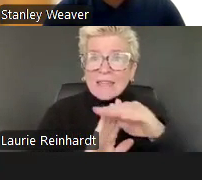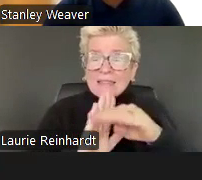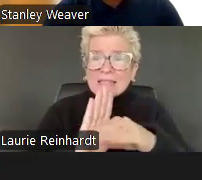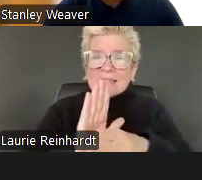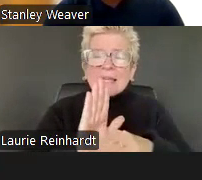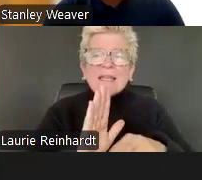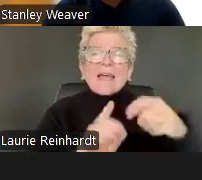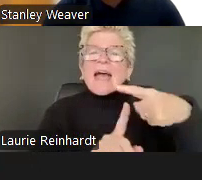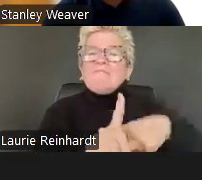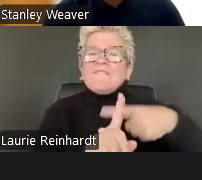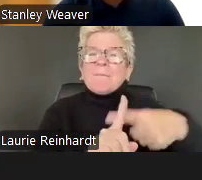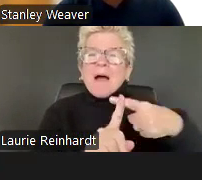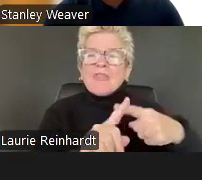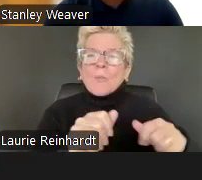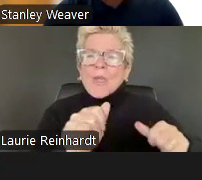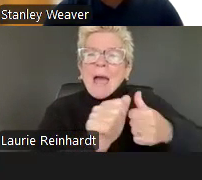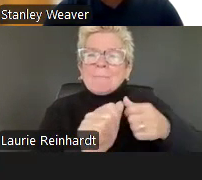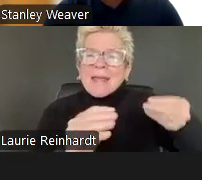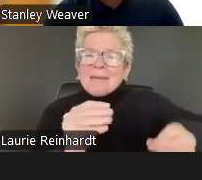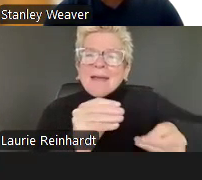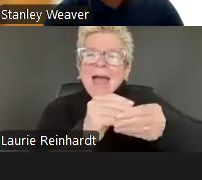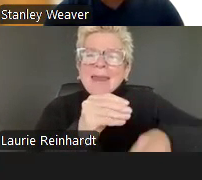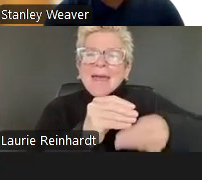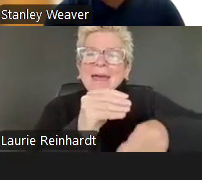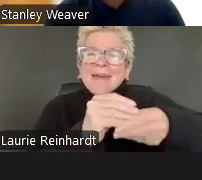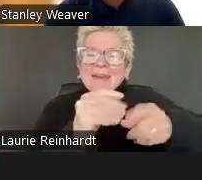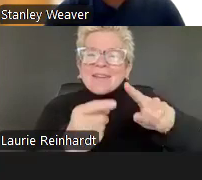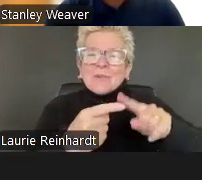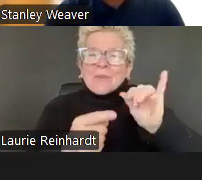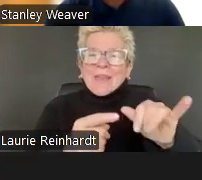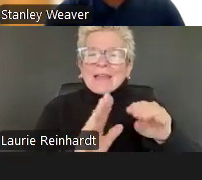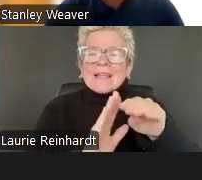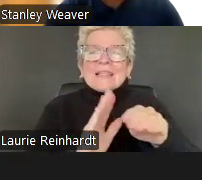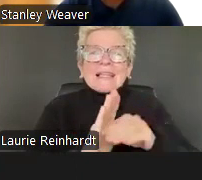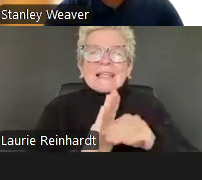every month um so that way you are always up to date on what new local pathways are